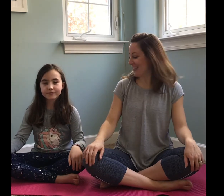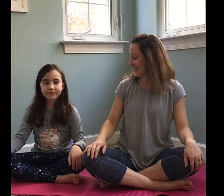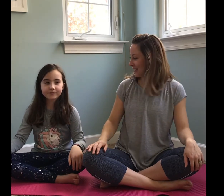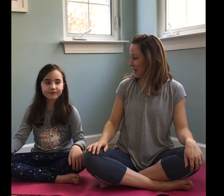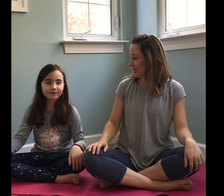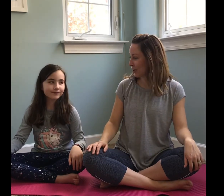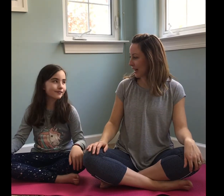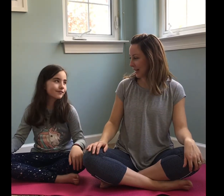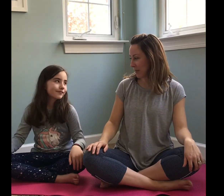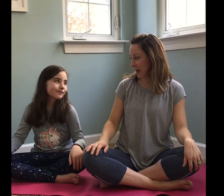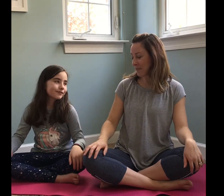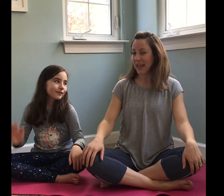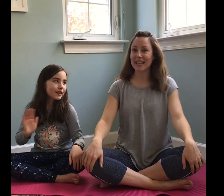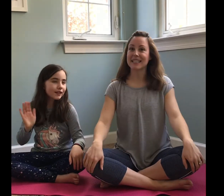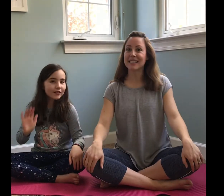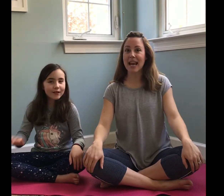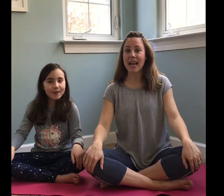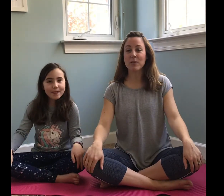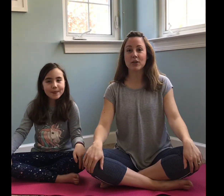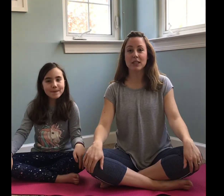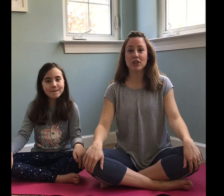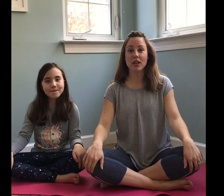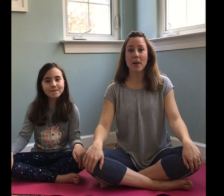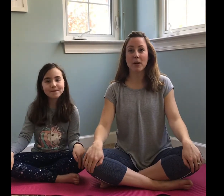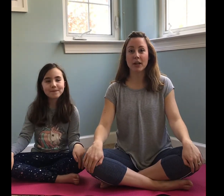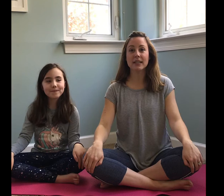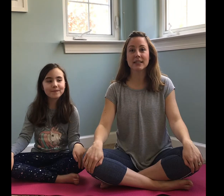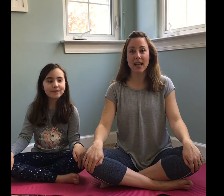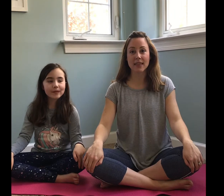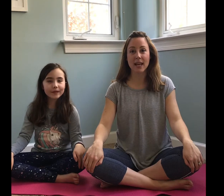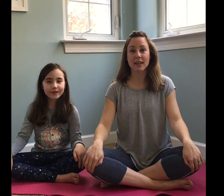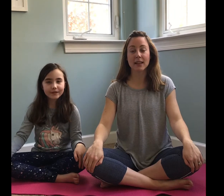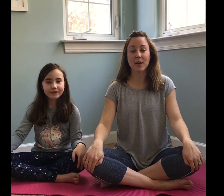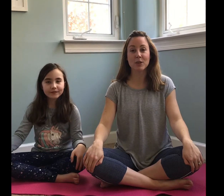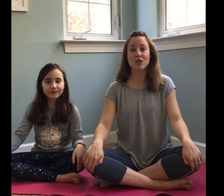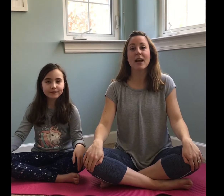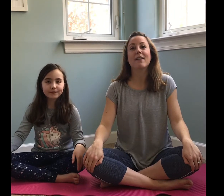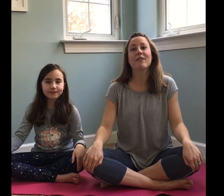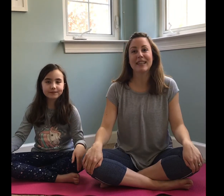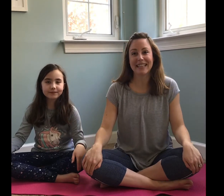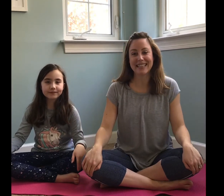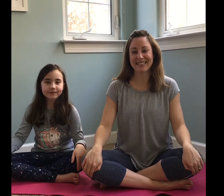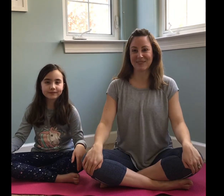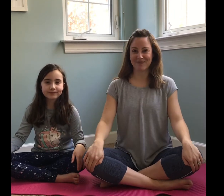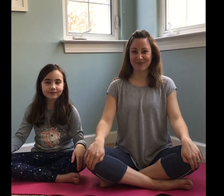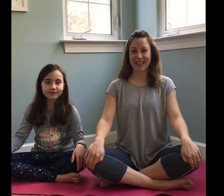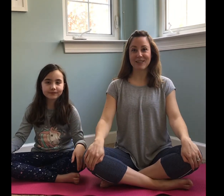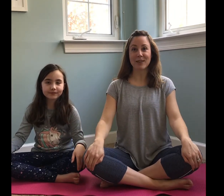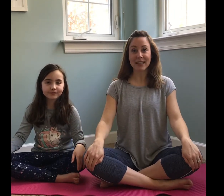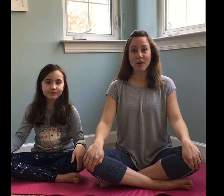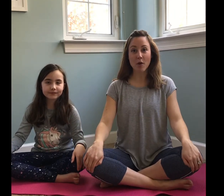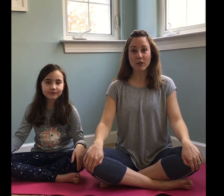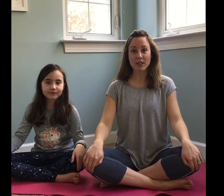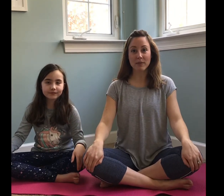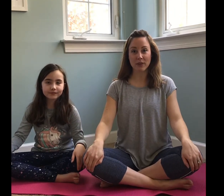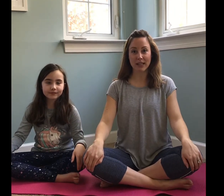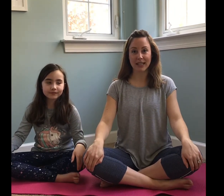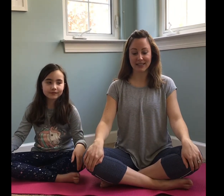this is my daughter Anabelle and today we are teaching American Sign Language ASL feelings so let's go over some feelings